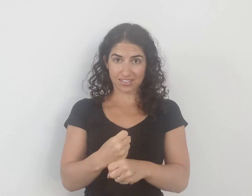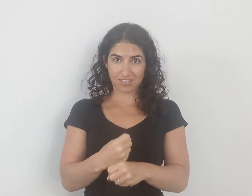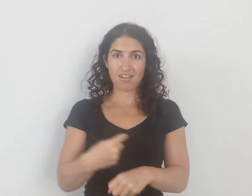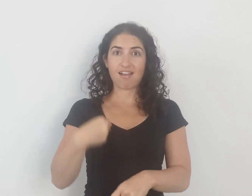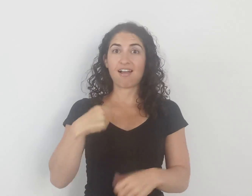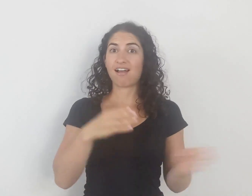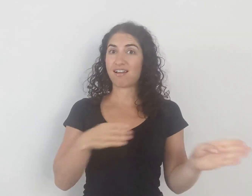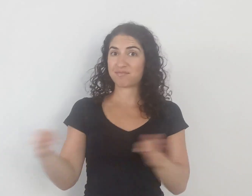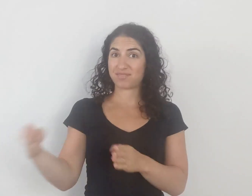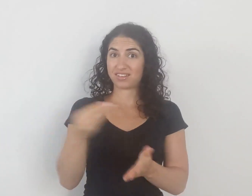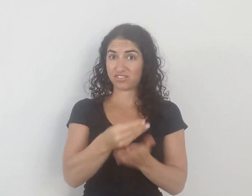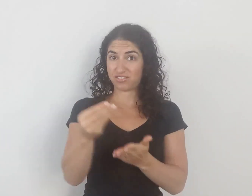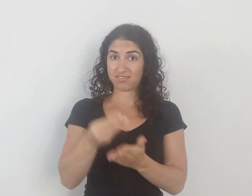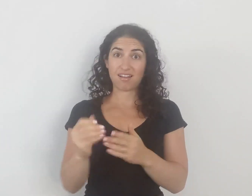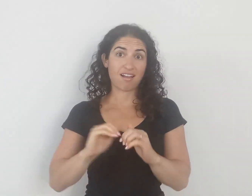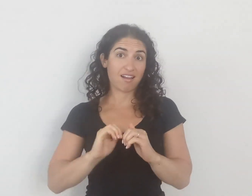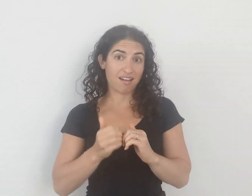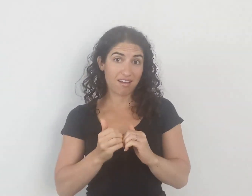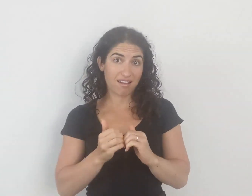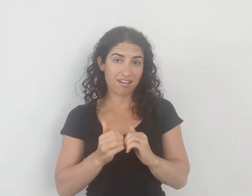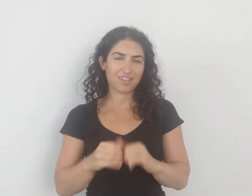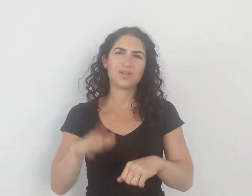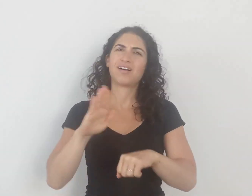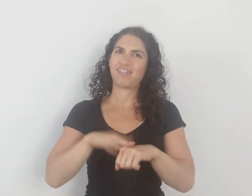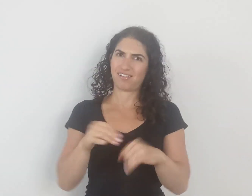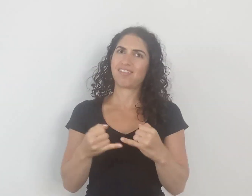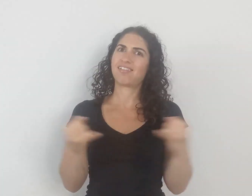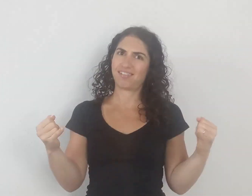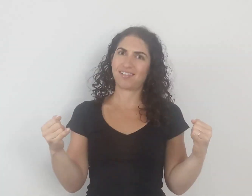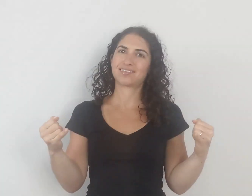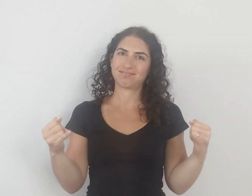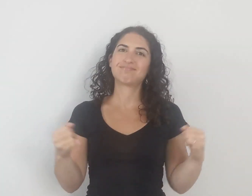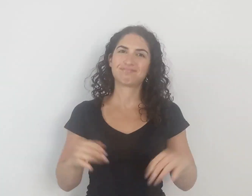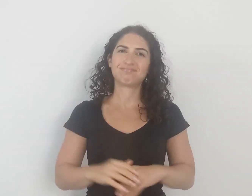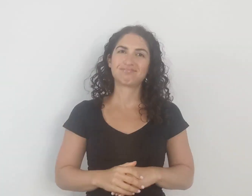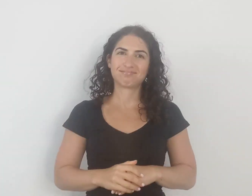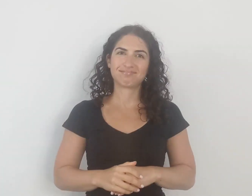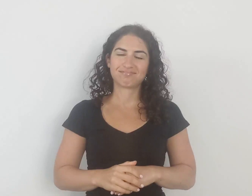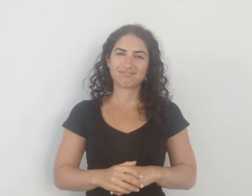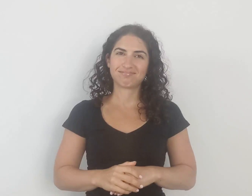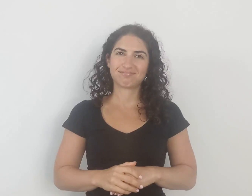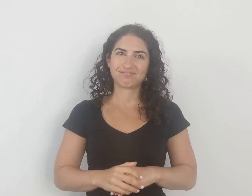This year, I plan to shop how? Online.